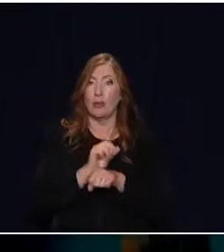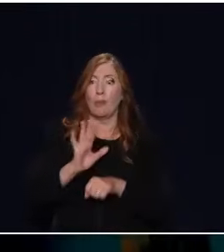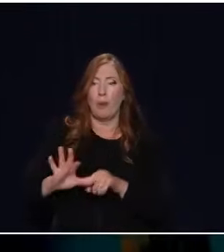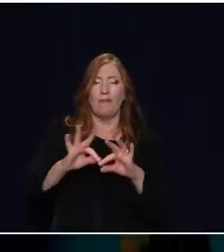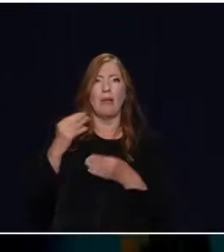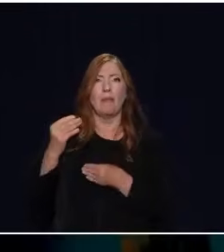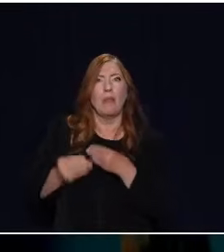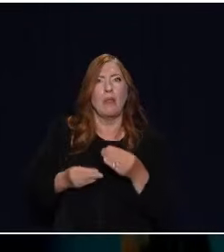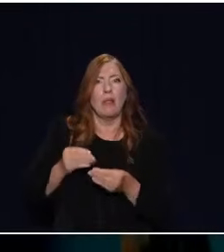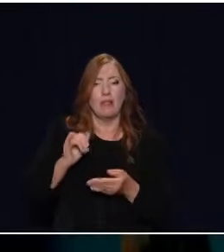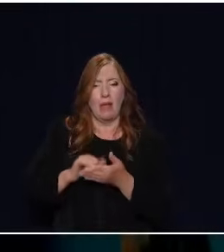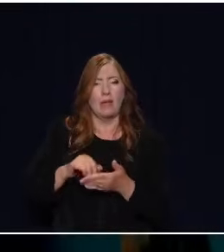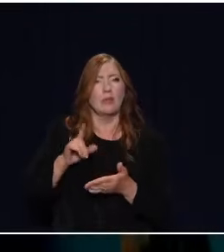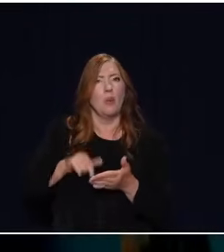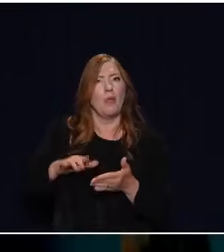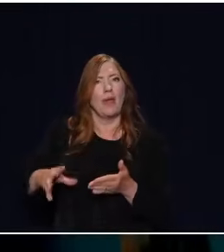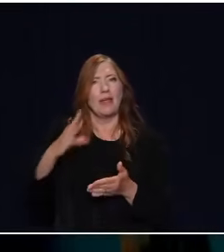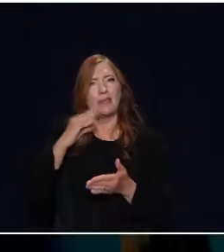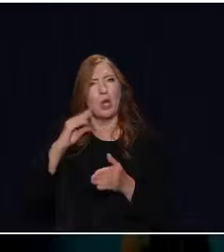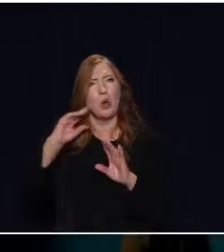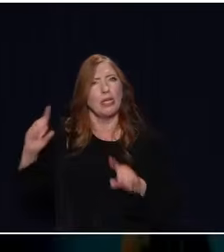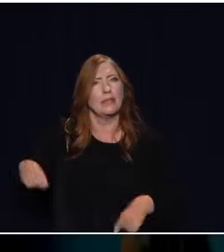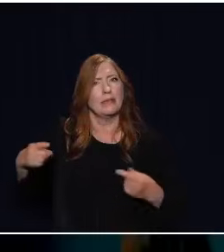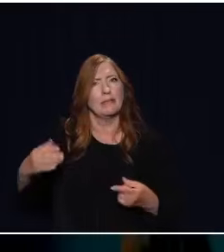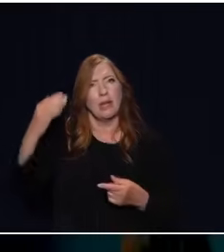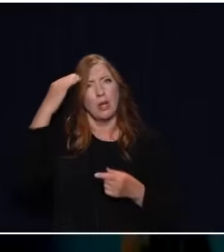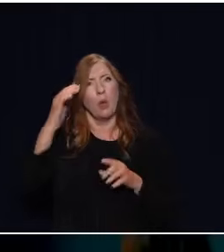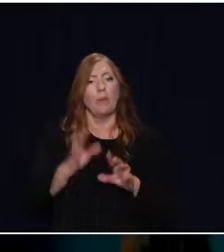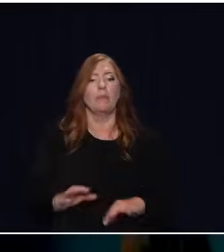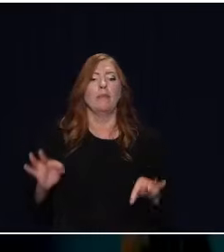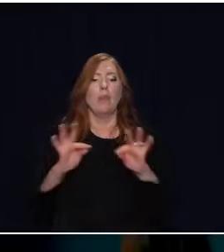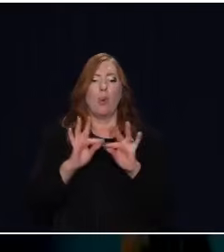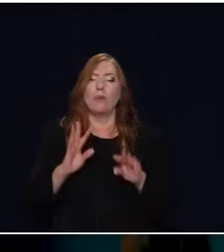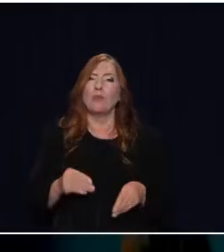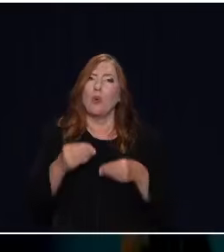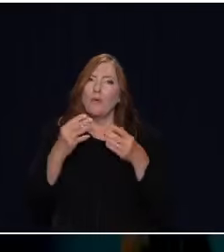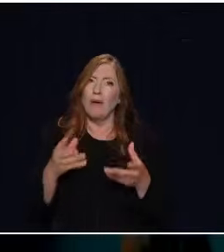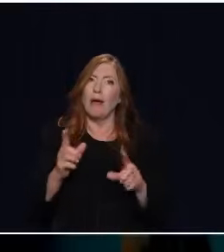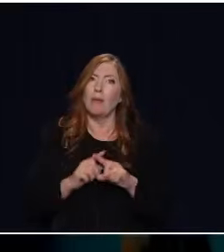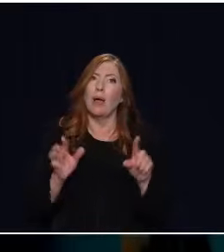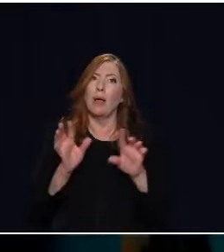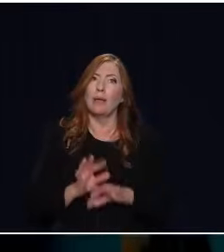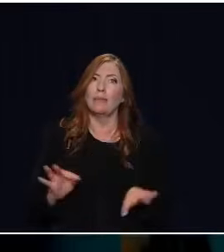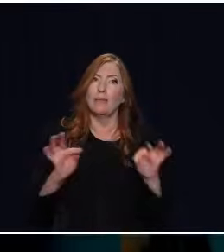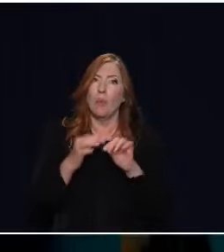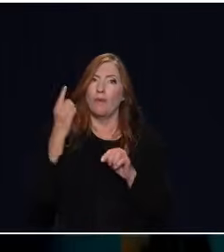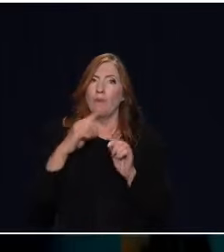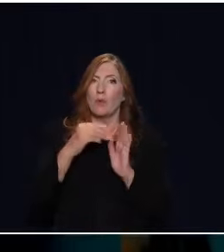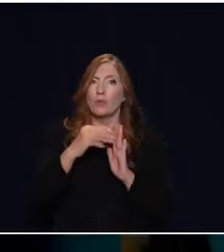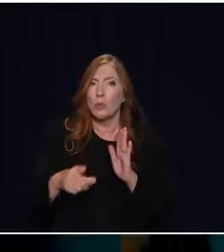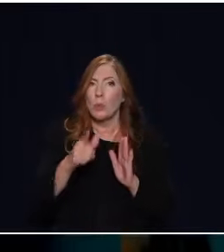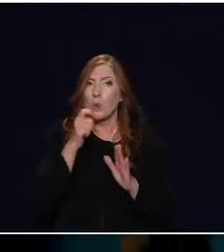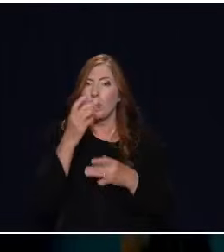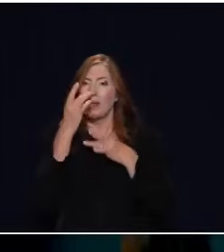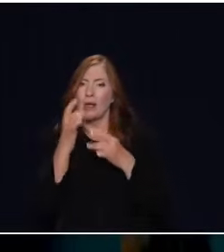WORK. THEY WANT TO WORK WITH THEIR HANDS. THEY WANT BLUE COLLAR UNION JOBS